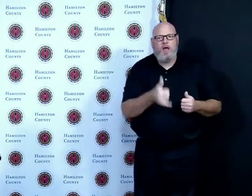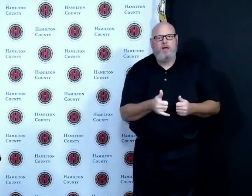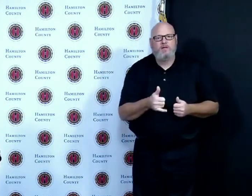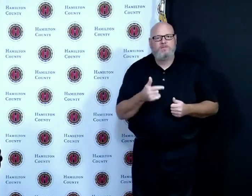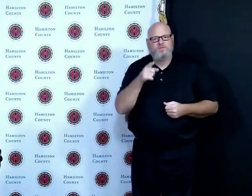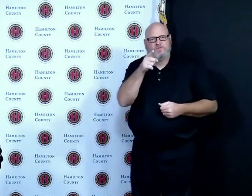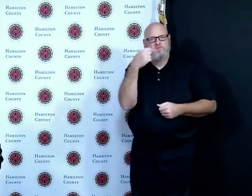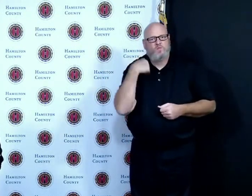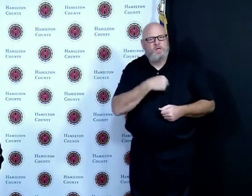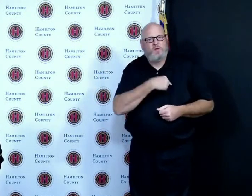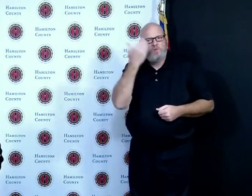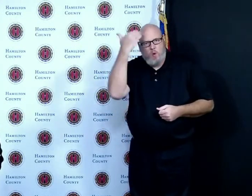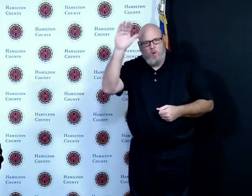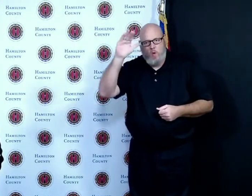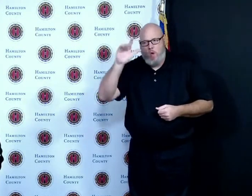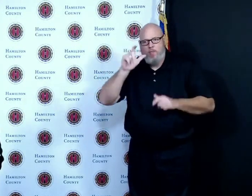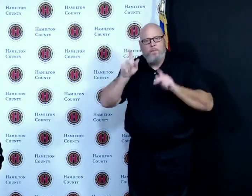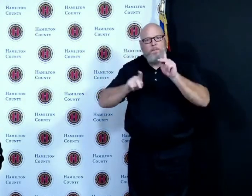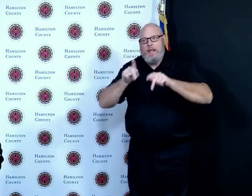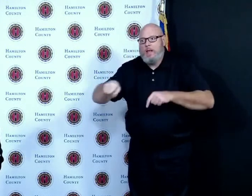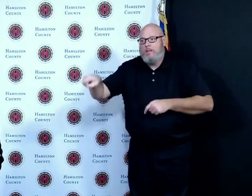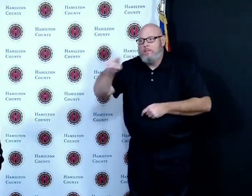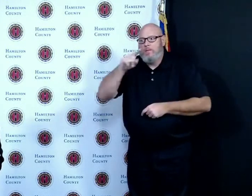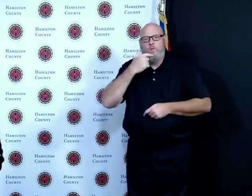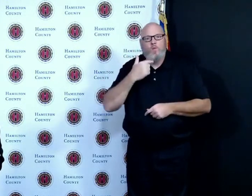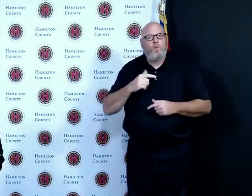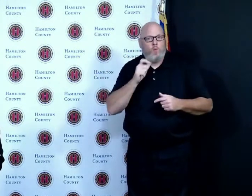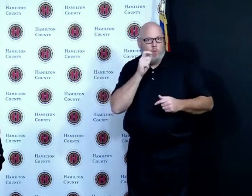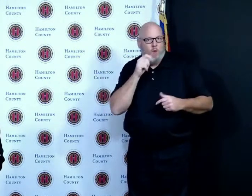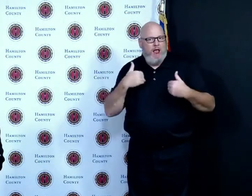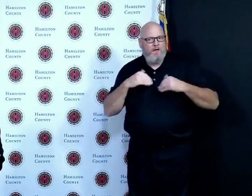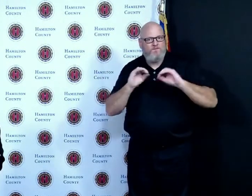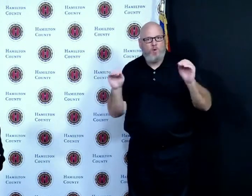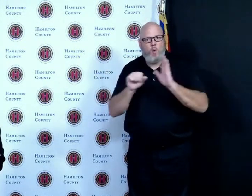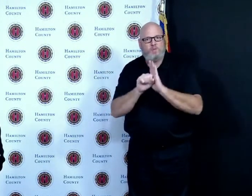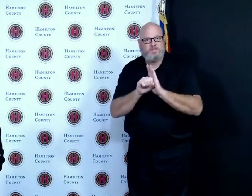remember we had that deadline at the end of the year to spend those dollars that deadline at the